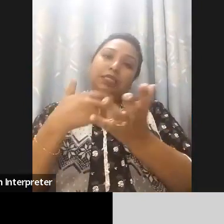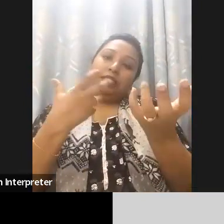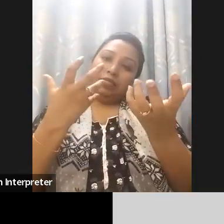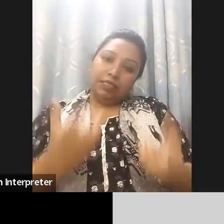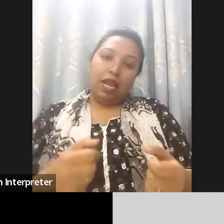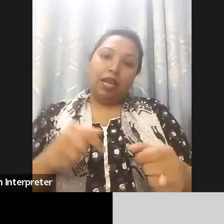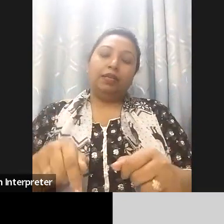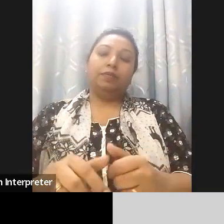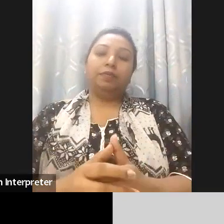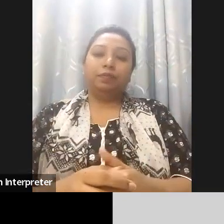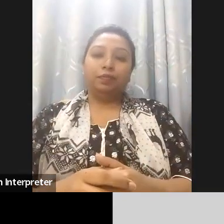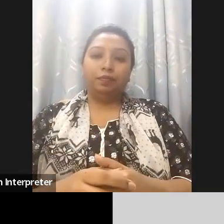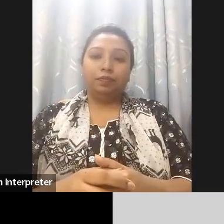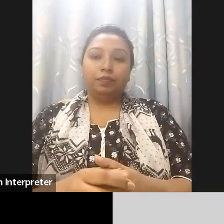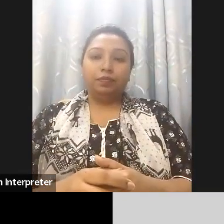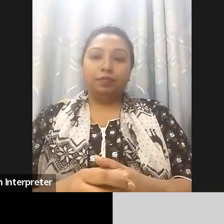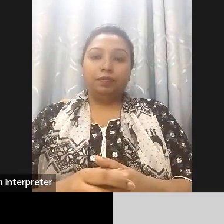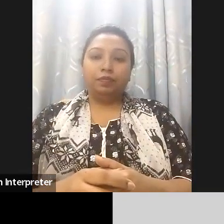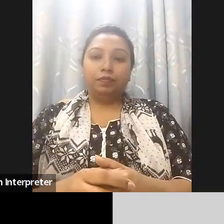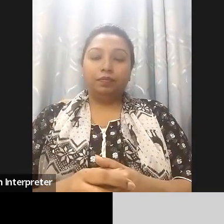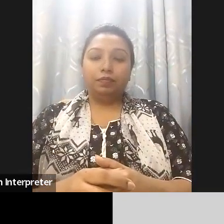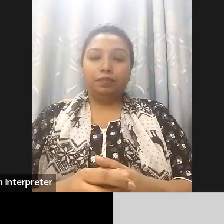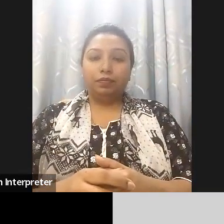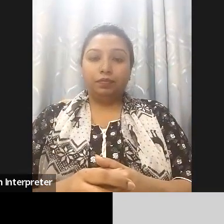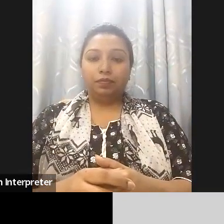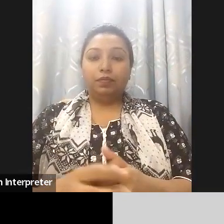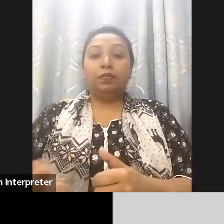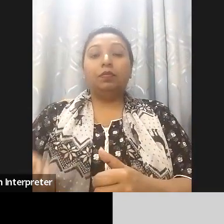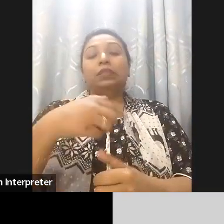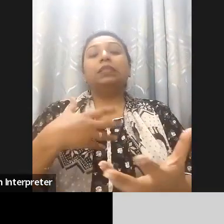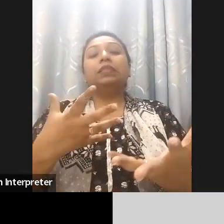impact on the lives of individuals with disabilities globally, thank you all.